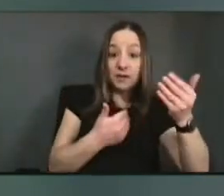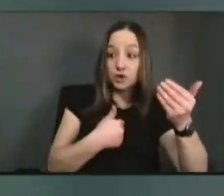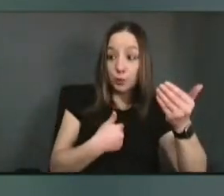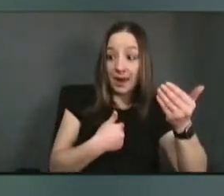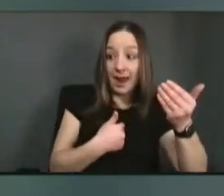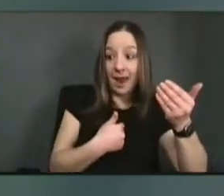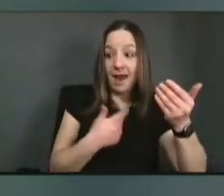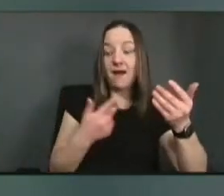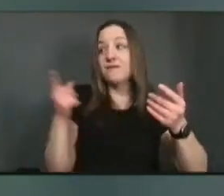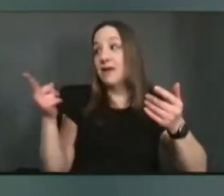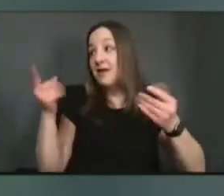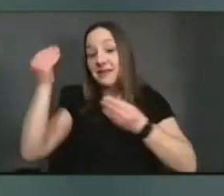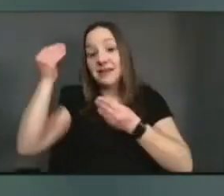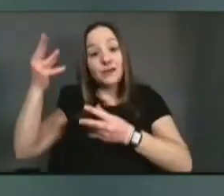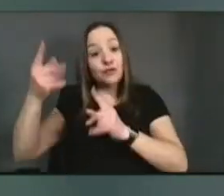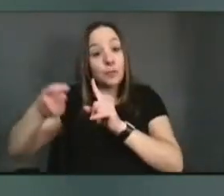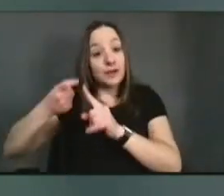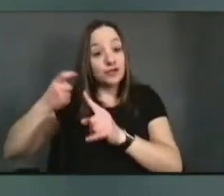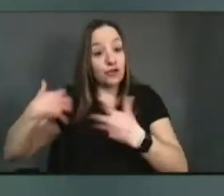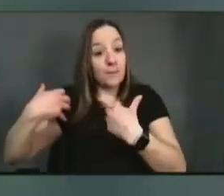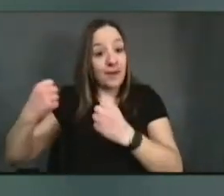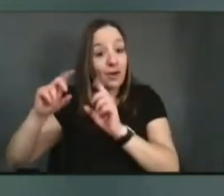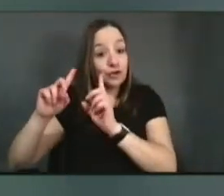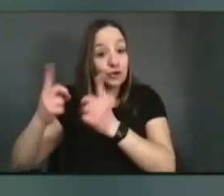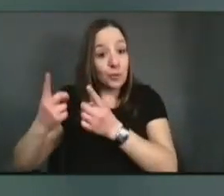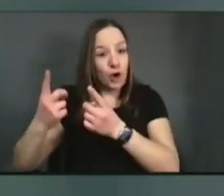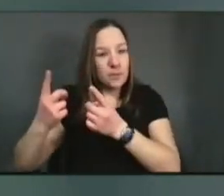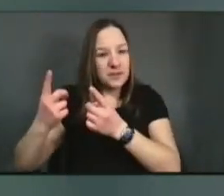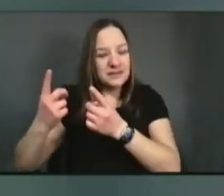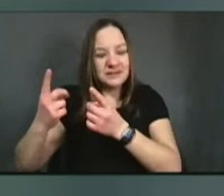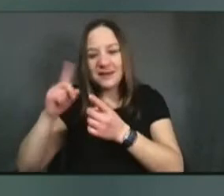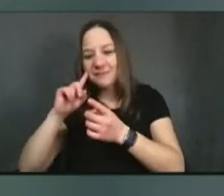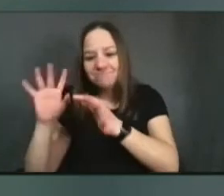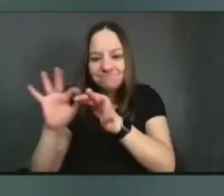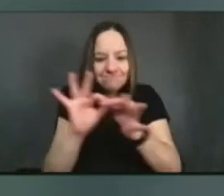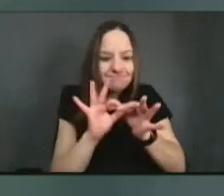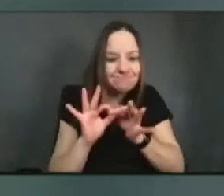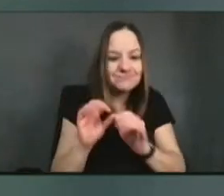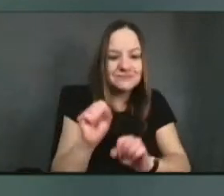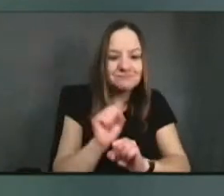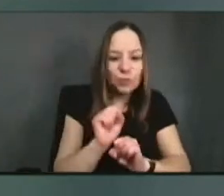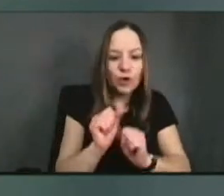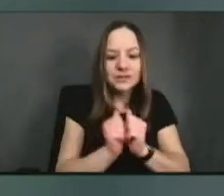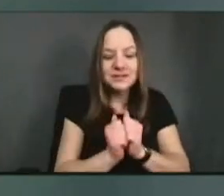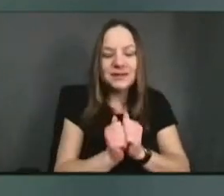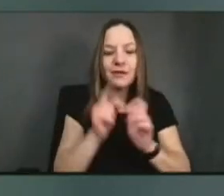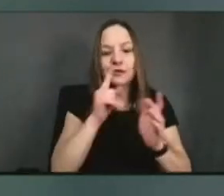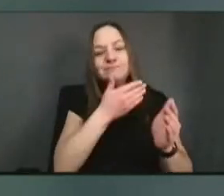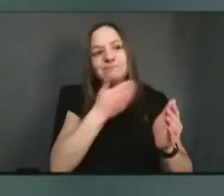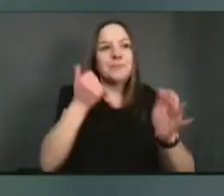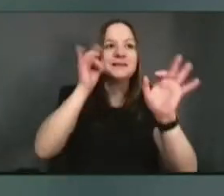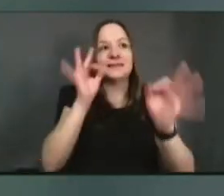have combining the expertise of health combined with the expertise of education and